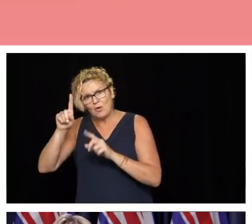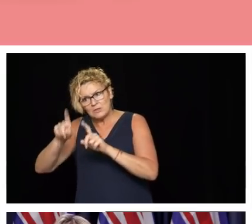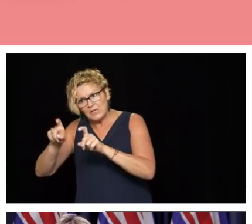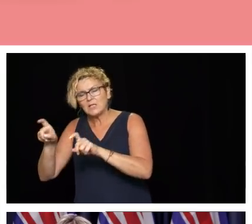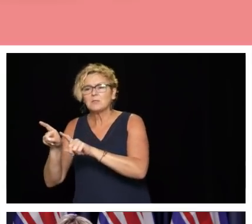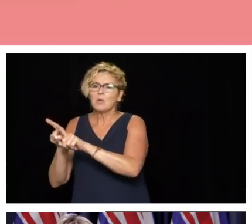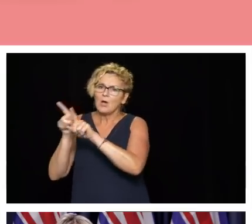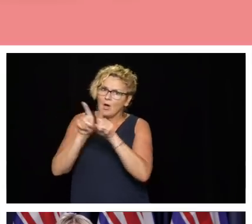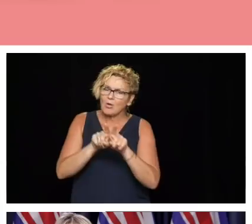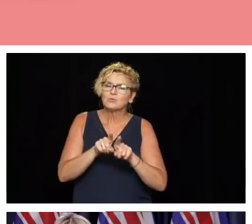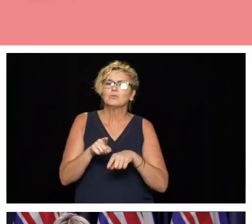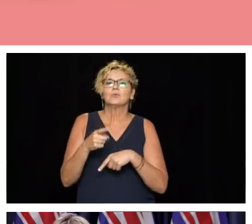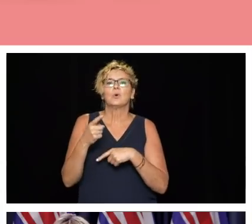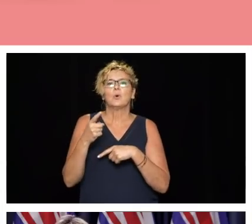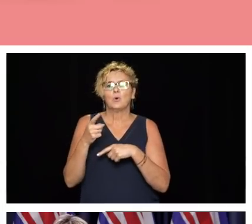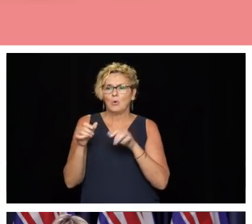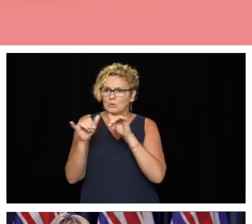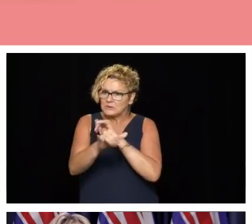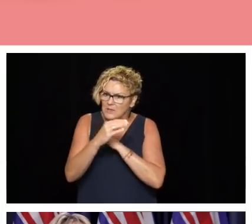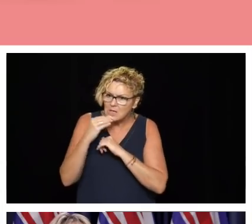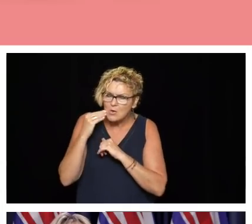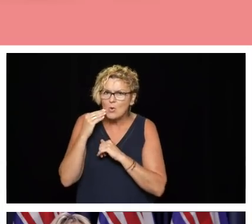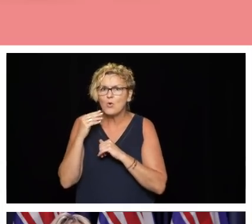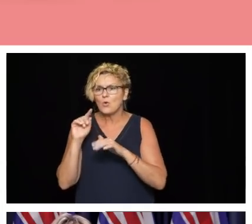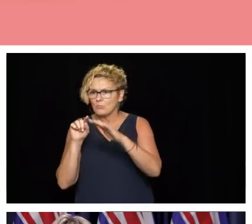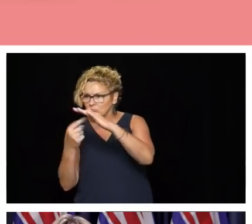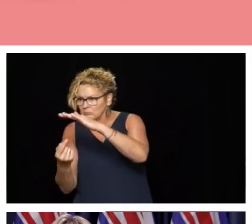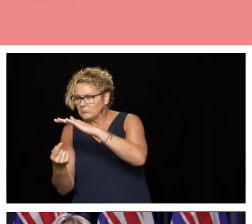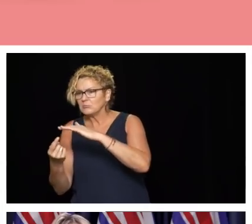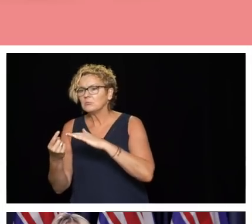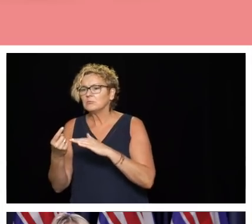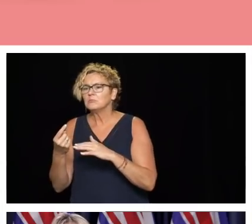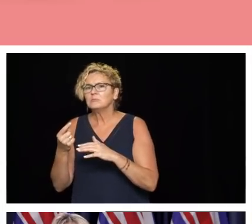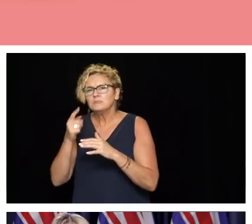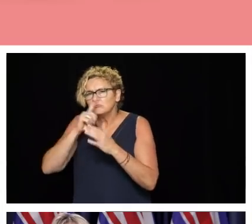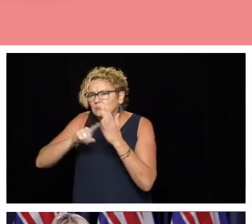get the support they need but also they are not passing it on to others.